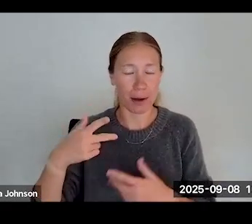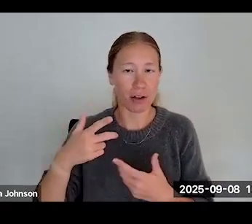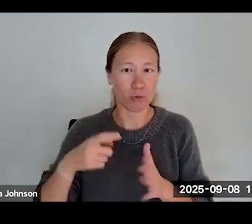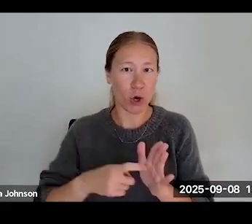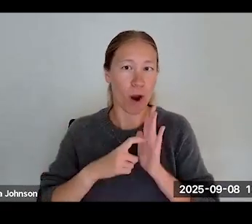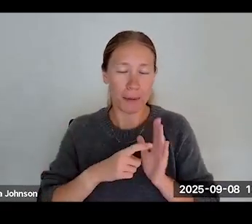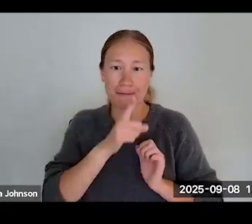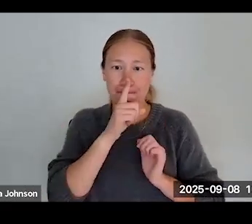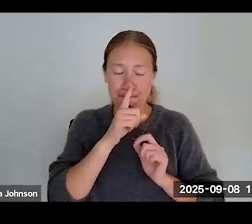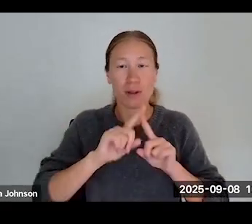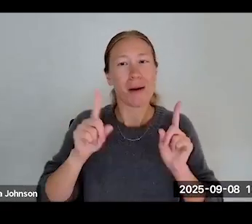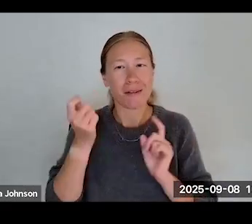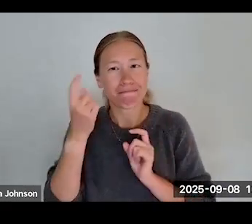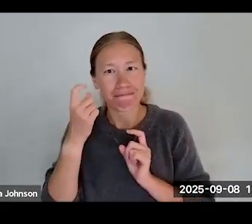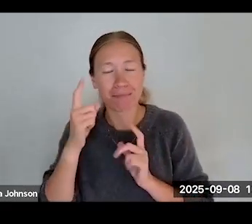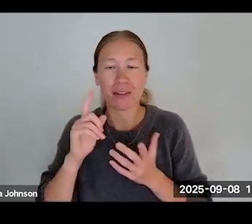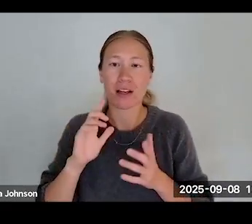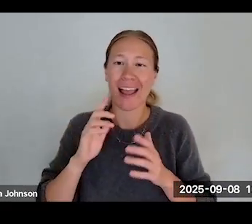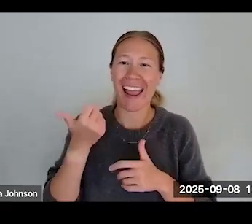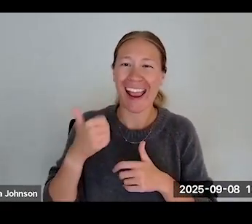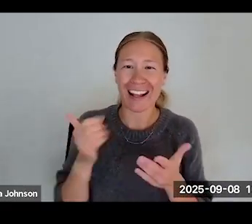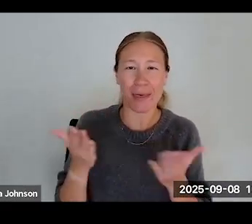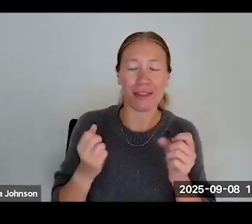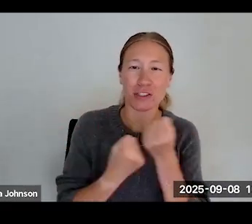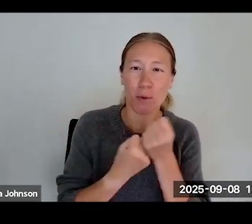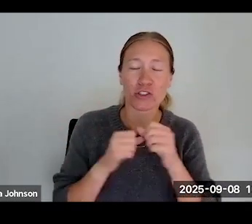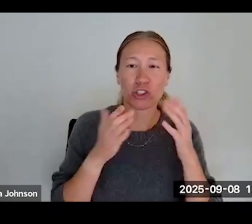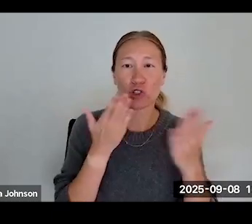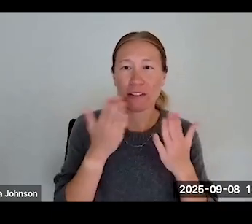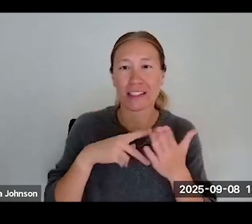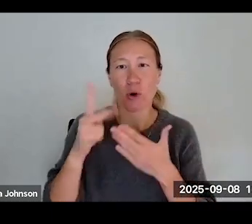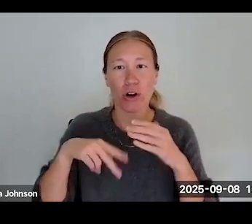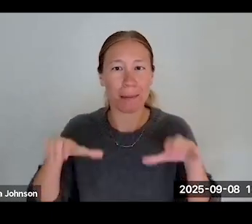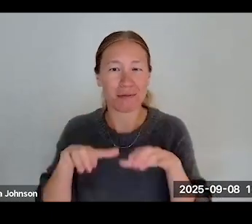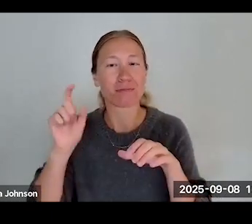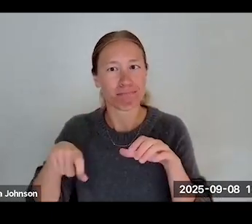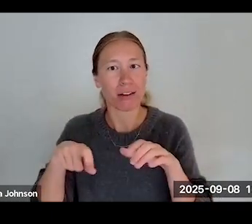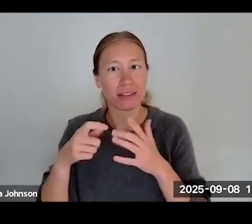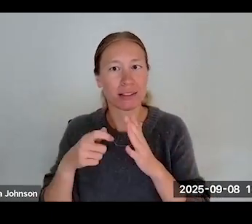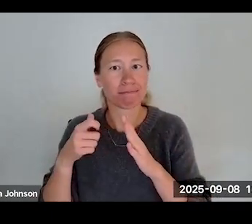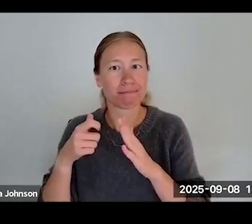that support our services, programs, and activities still need to be considered under digital accessibility requirements.